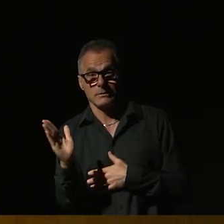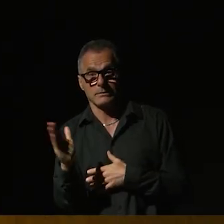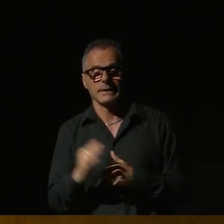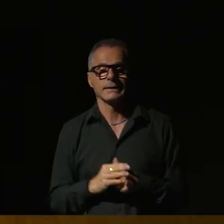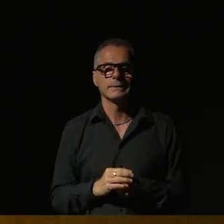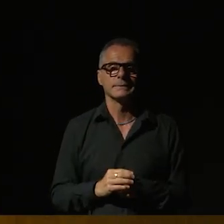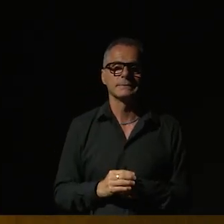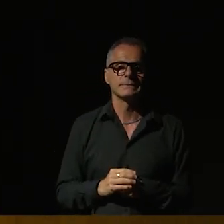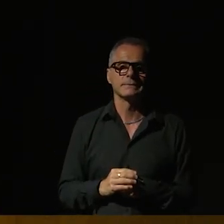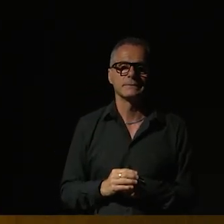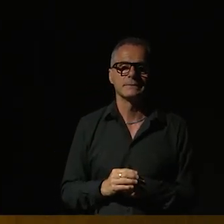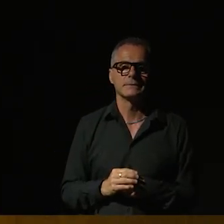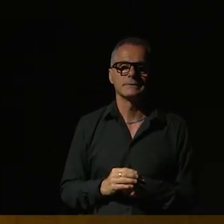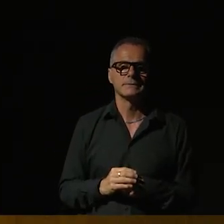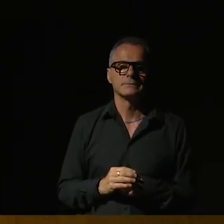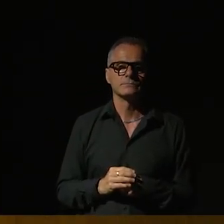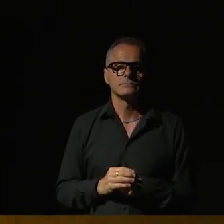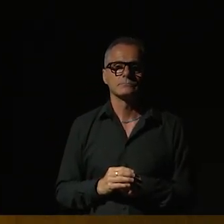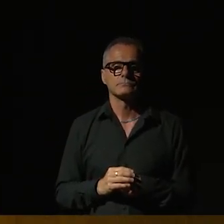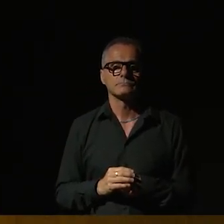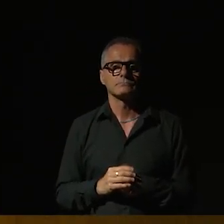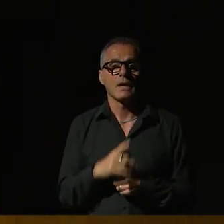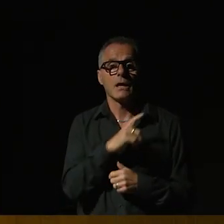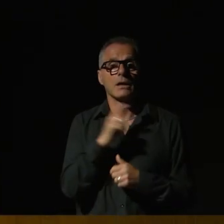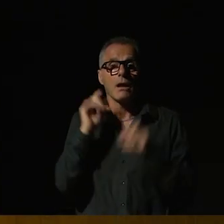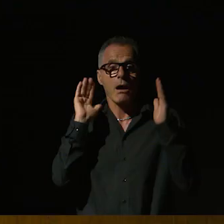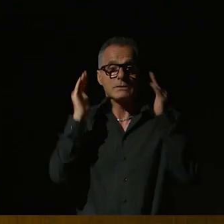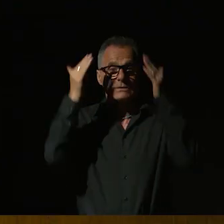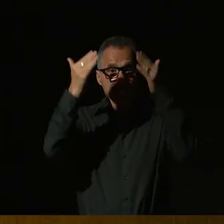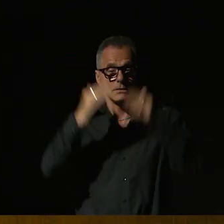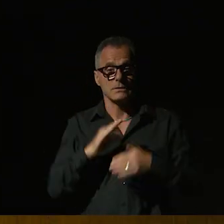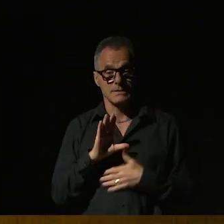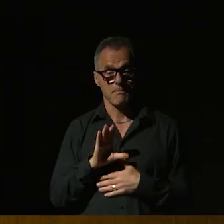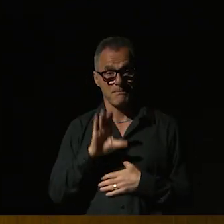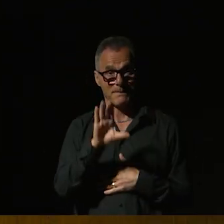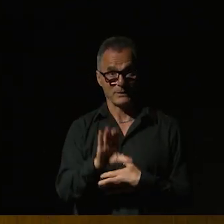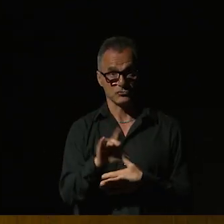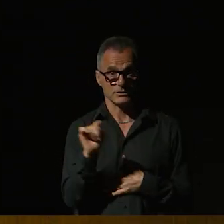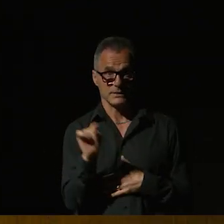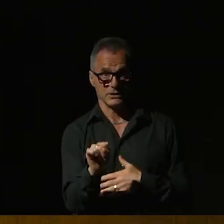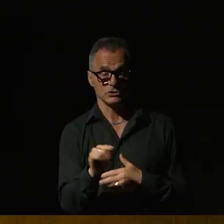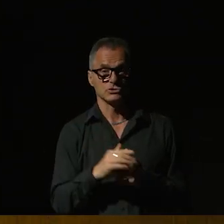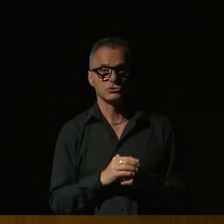And the cardinal's patronage and Fulvio Orsini's intellectual guidance